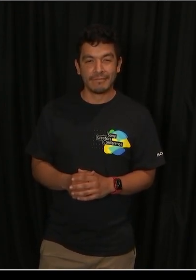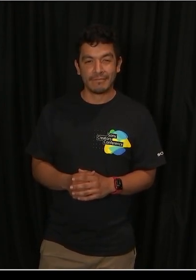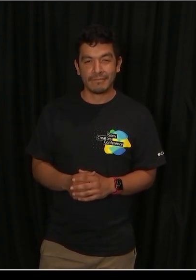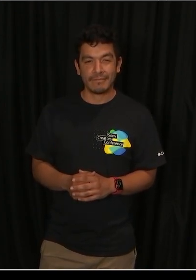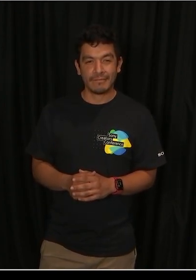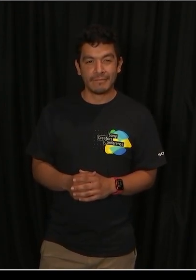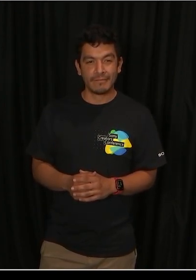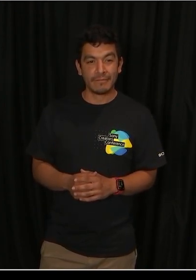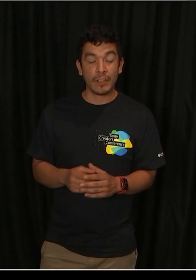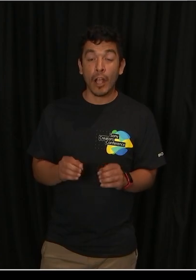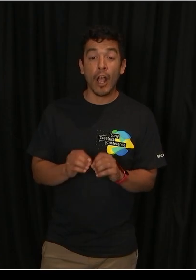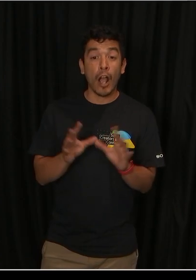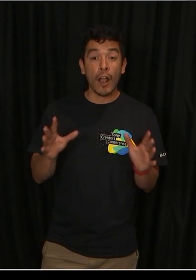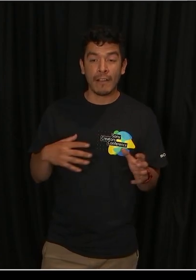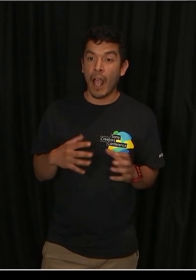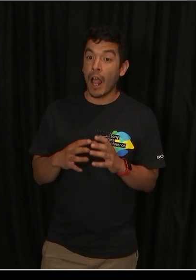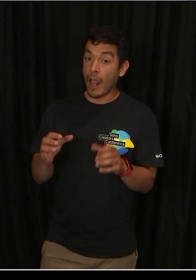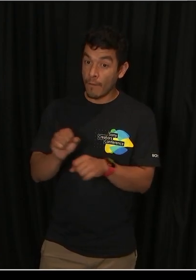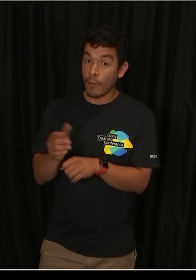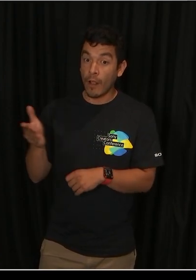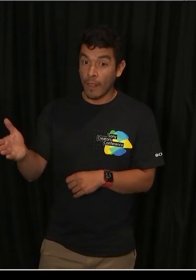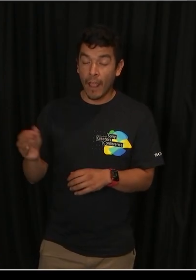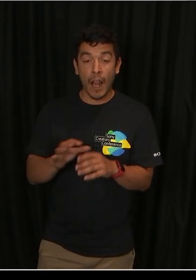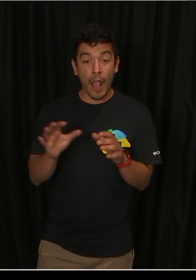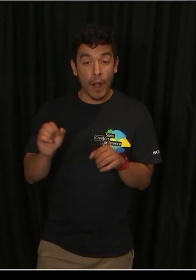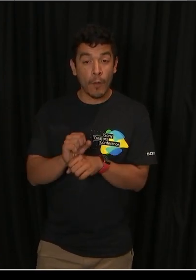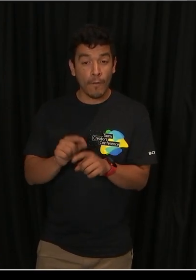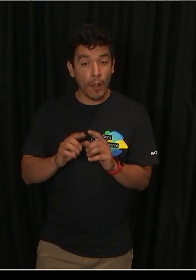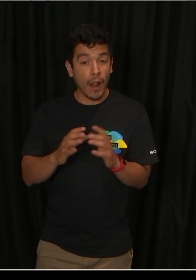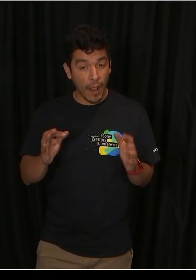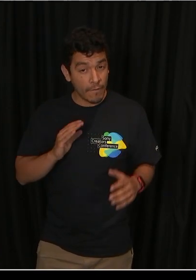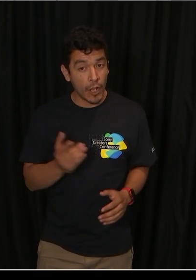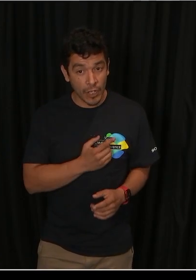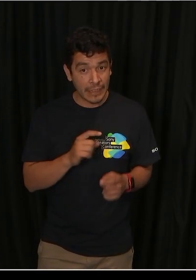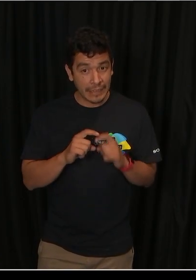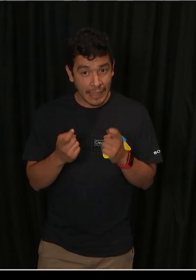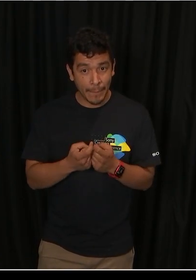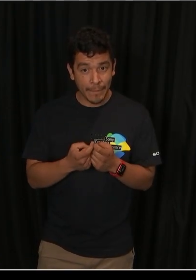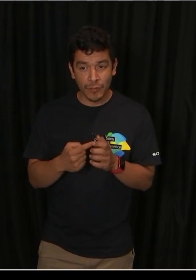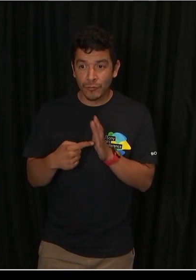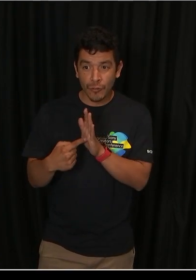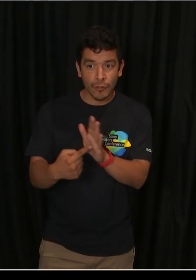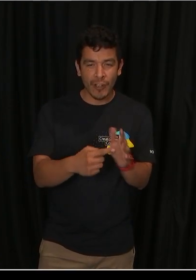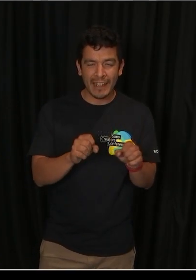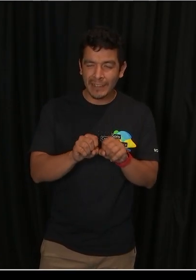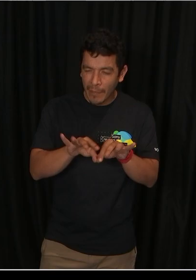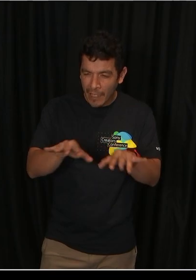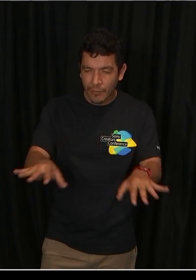So, obviously, there's a lot of work there and it's a lot of work from a lot of our teams, kind of across the spectrum of of Imageworks.